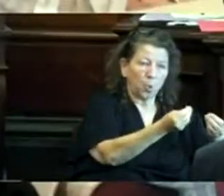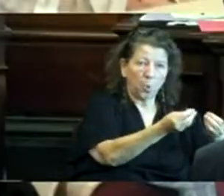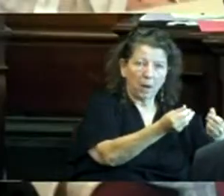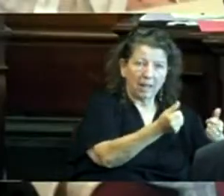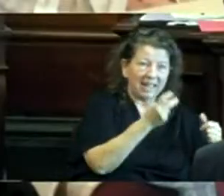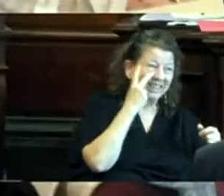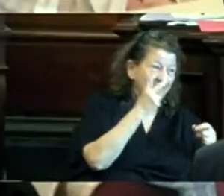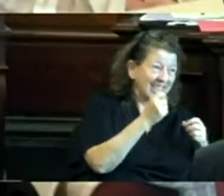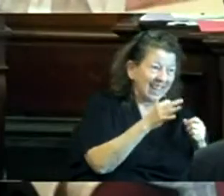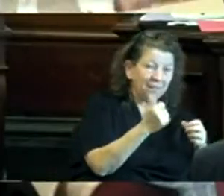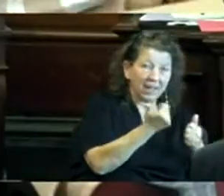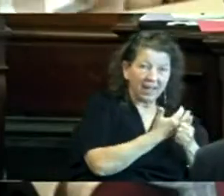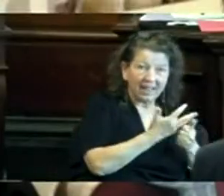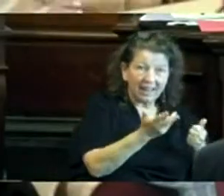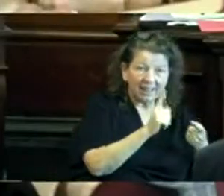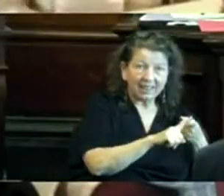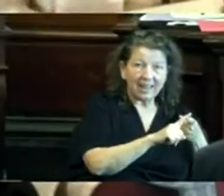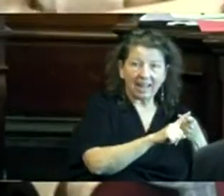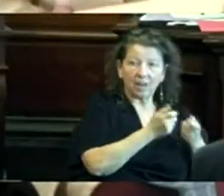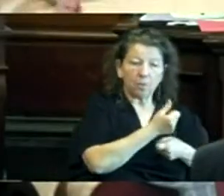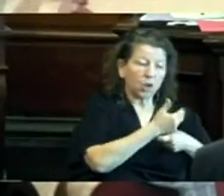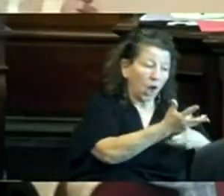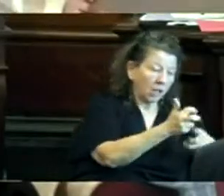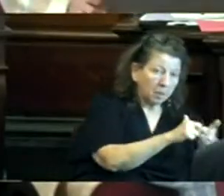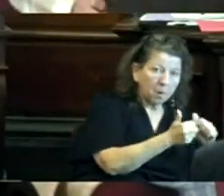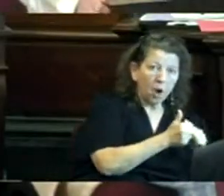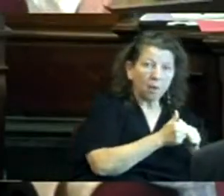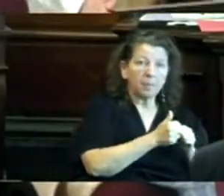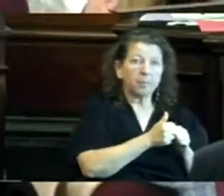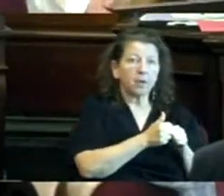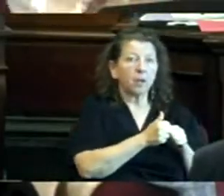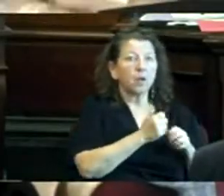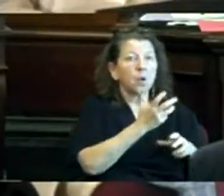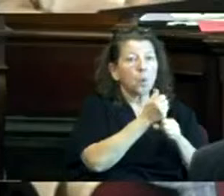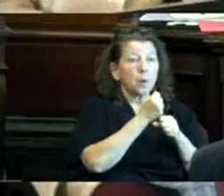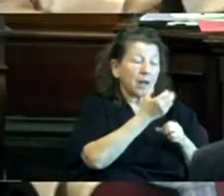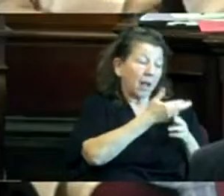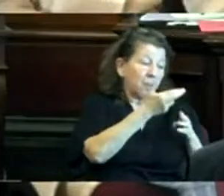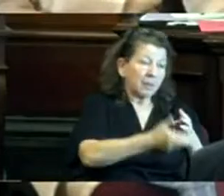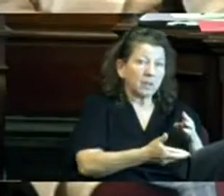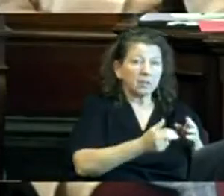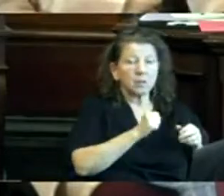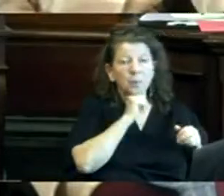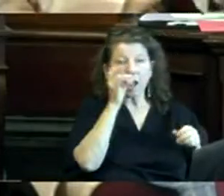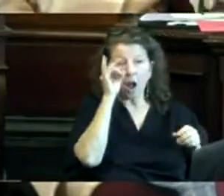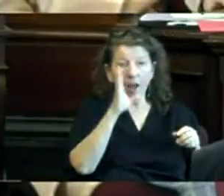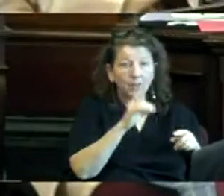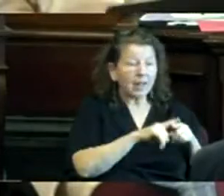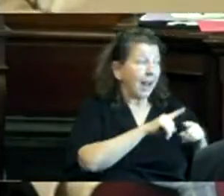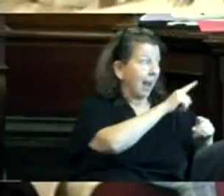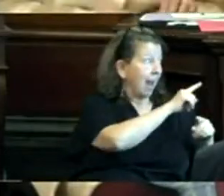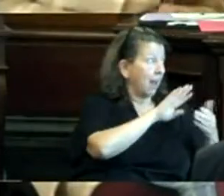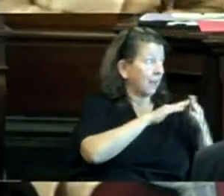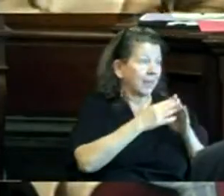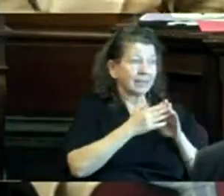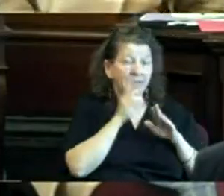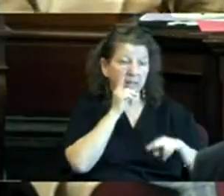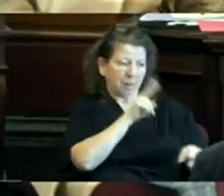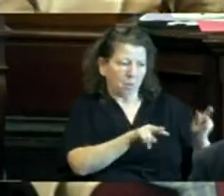is we did a bunch of tests in the field there to see whether there was anything in there that either moving or might cause a